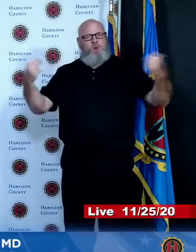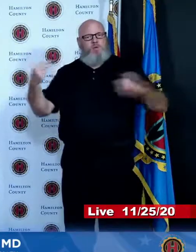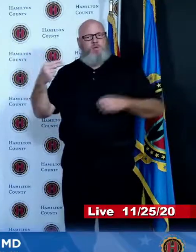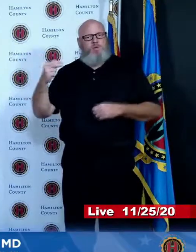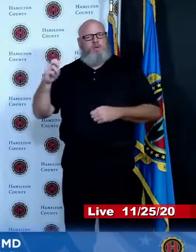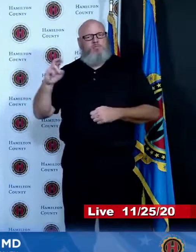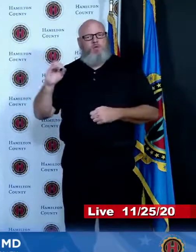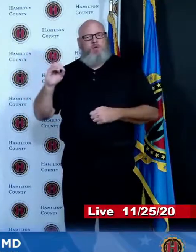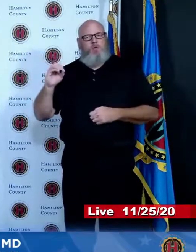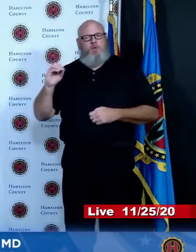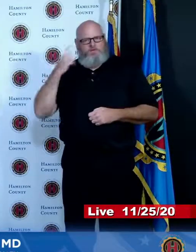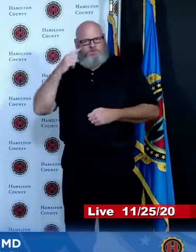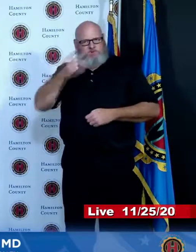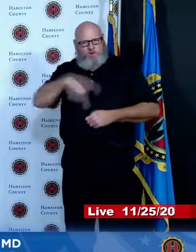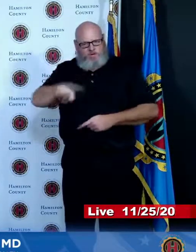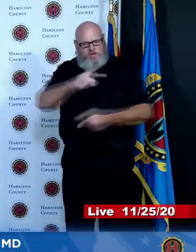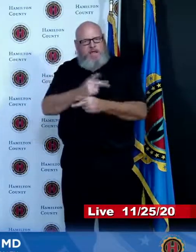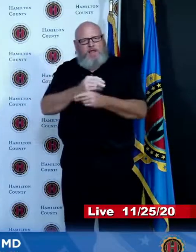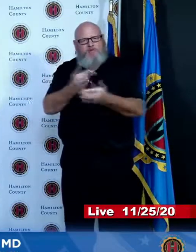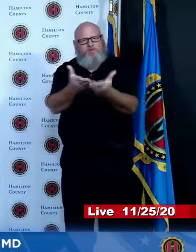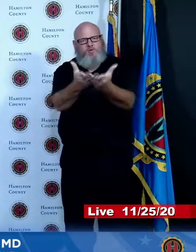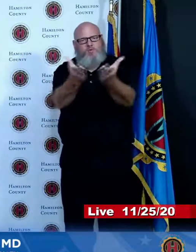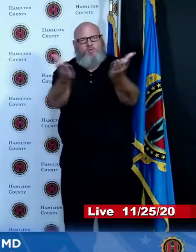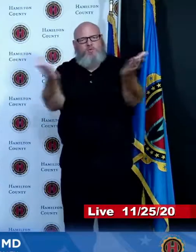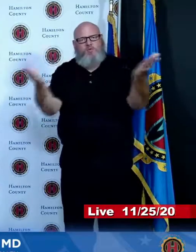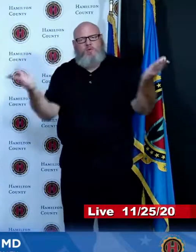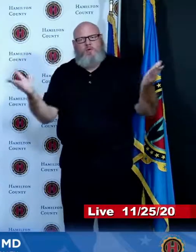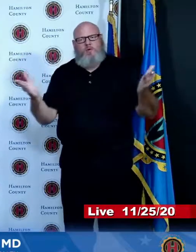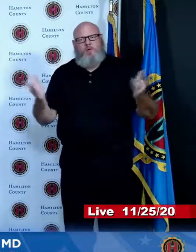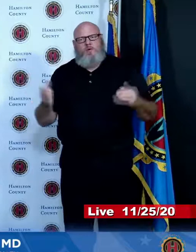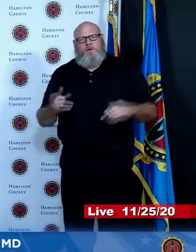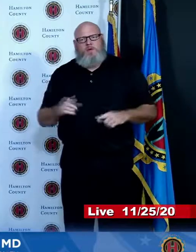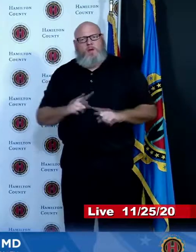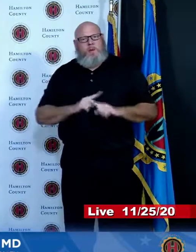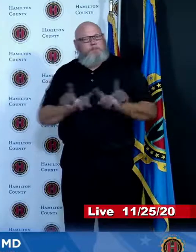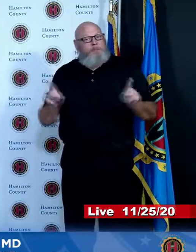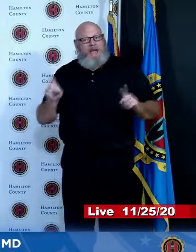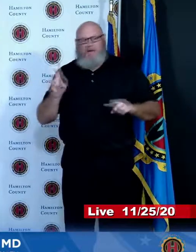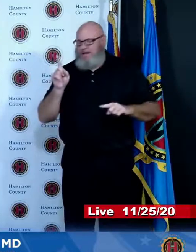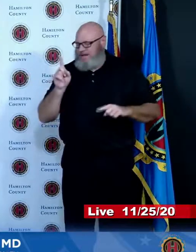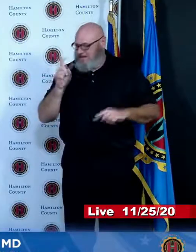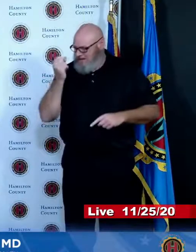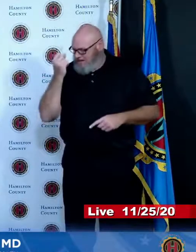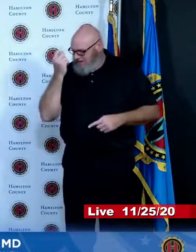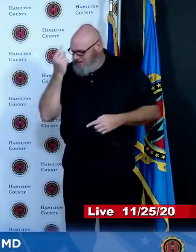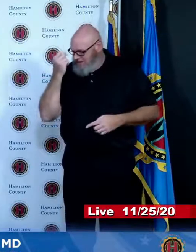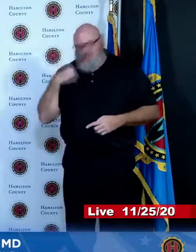on our own we need the community and you know I'm glad to see the graph leveling off but